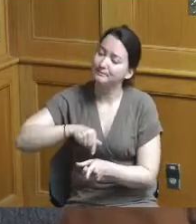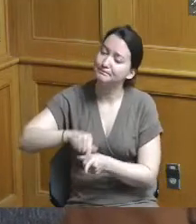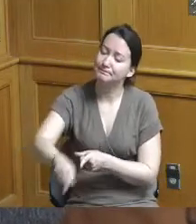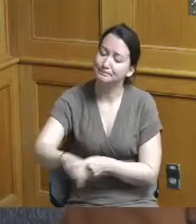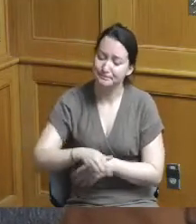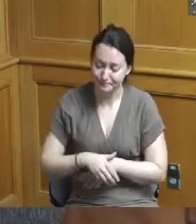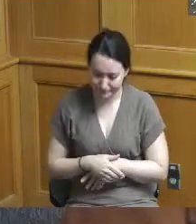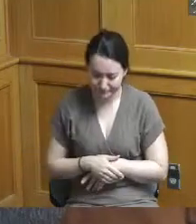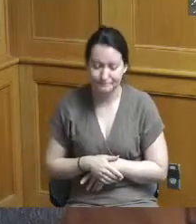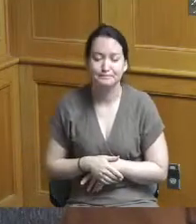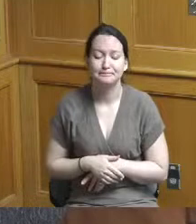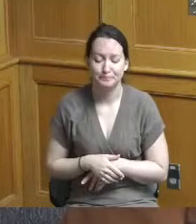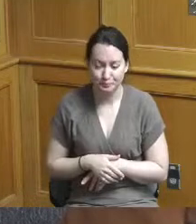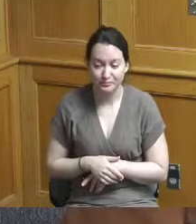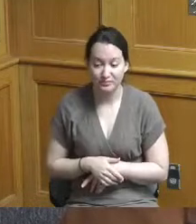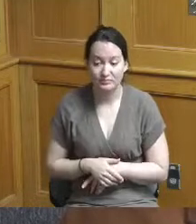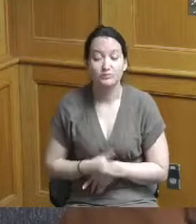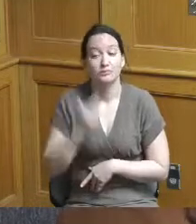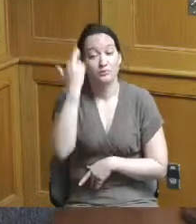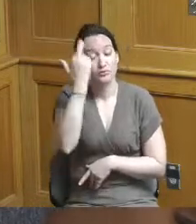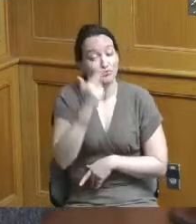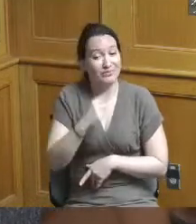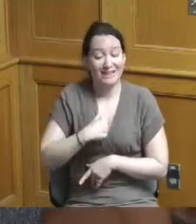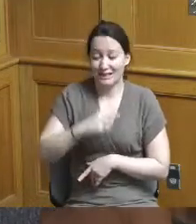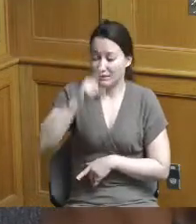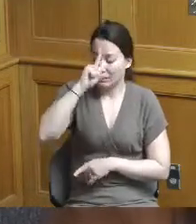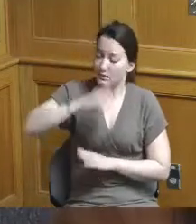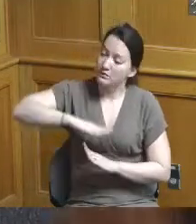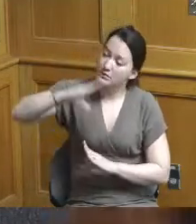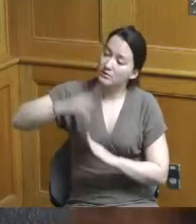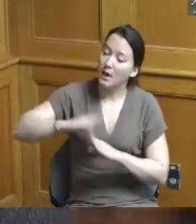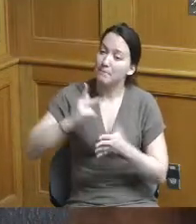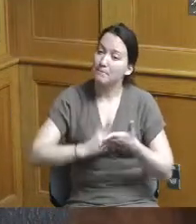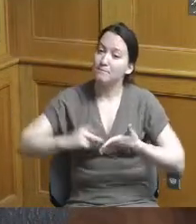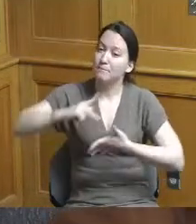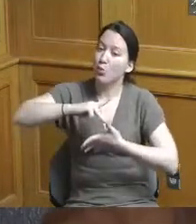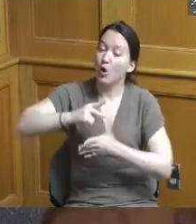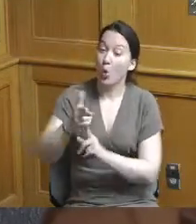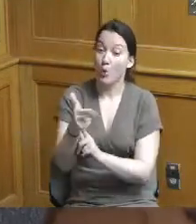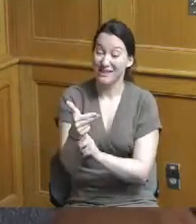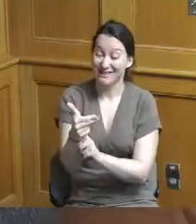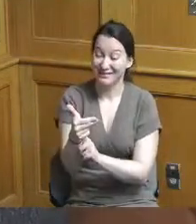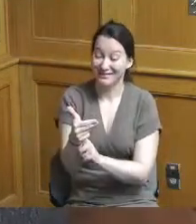as it relates to that and that's why I think our number one priority should be the hotel make some